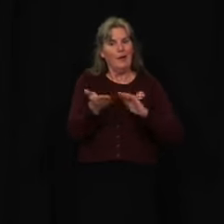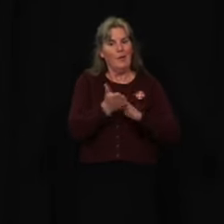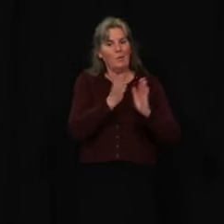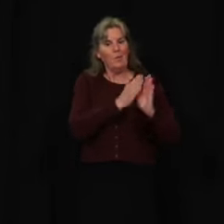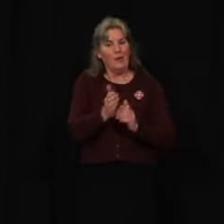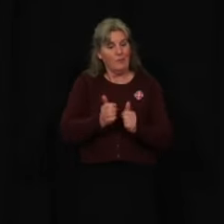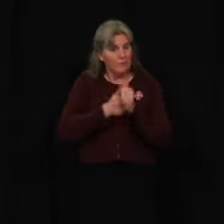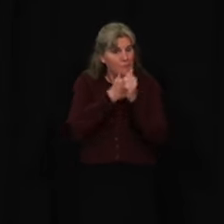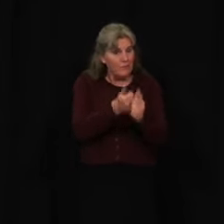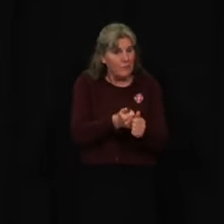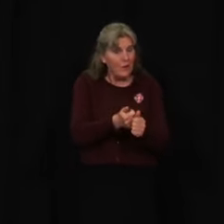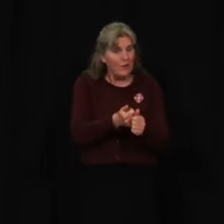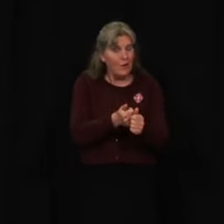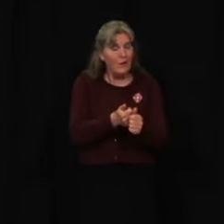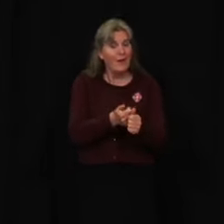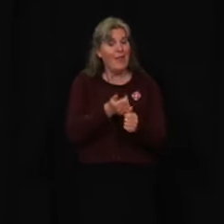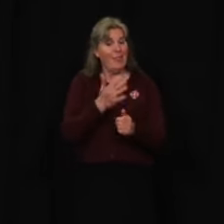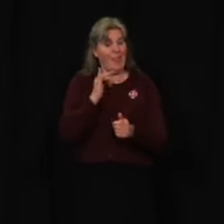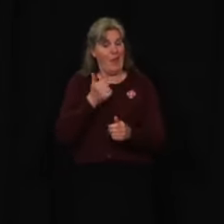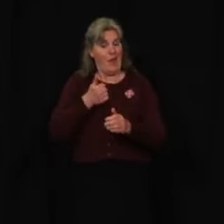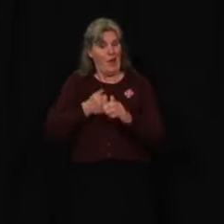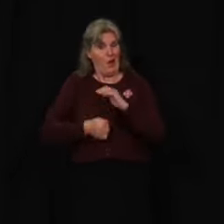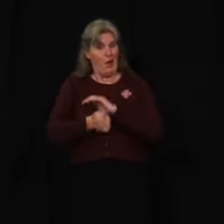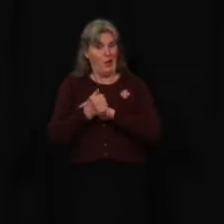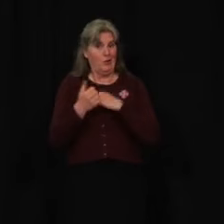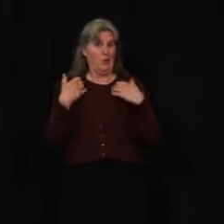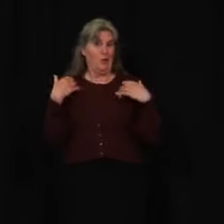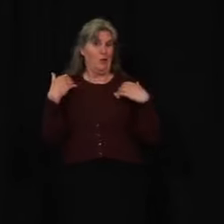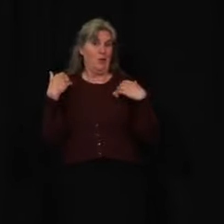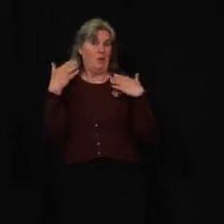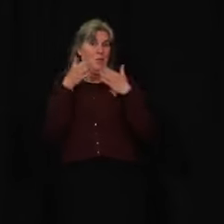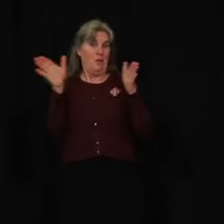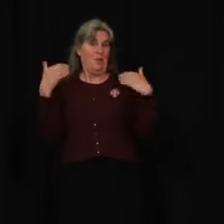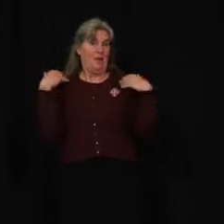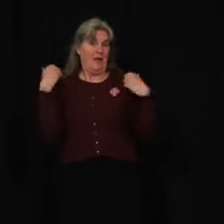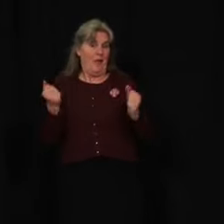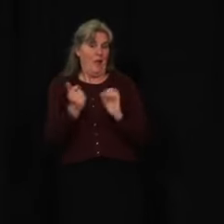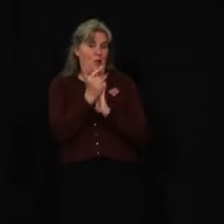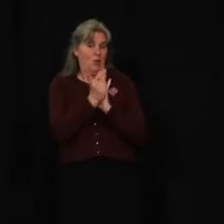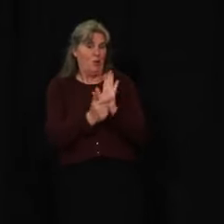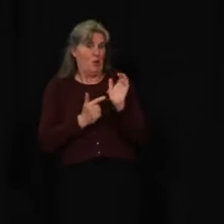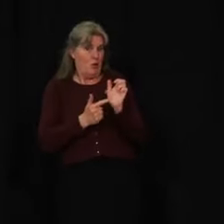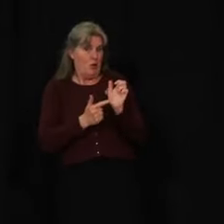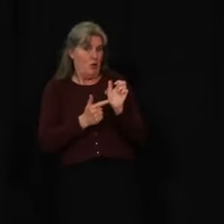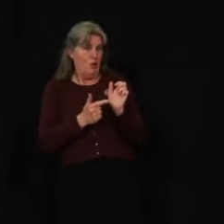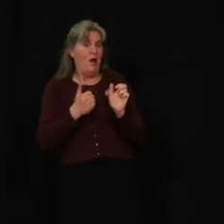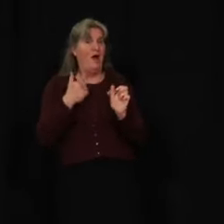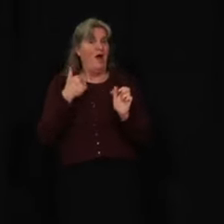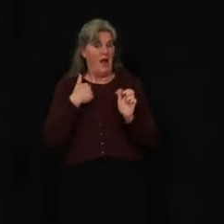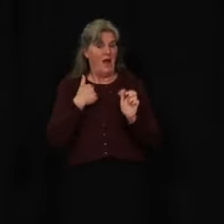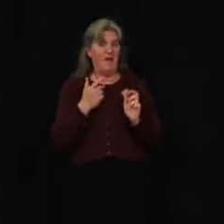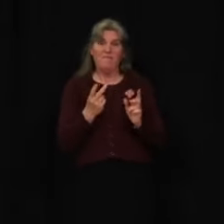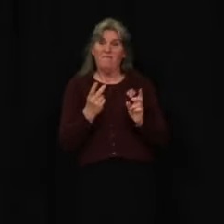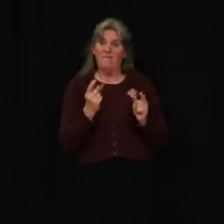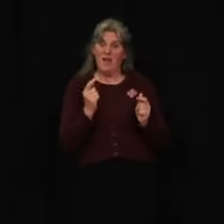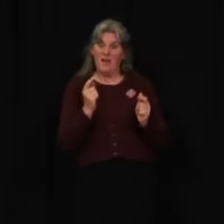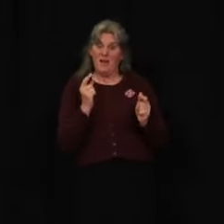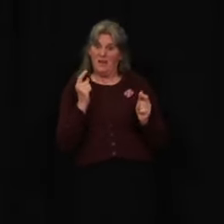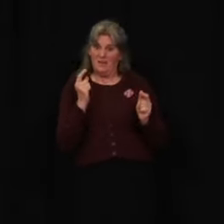were in place. However, a whole government approach that we have been developing over the last few